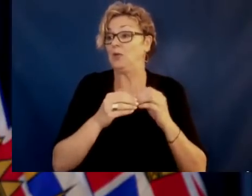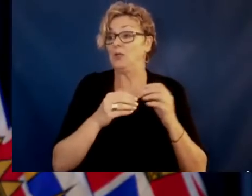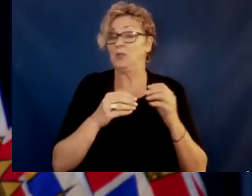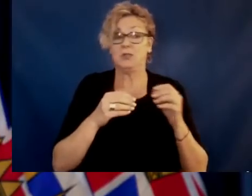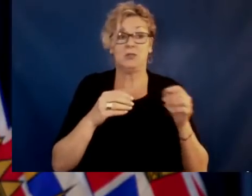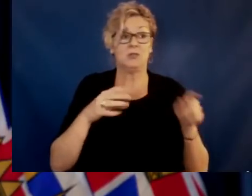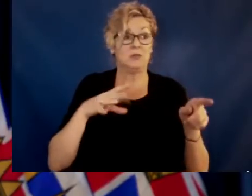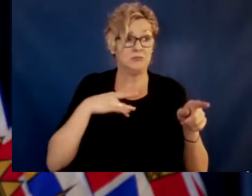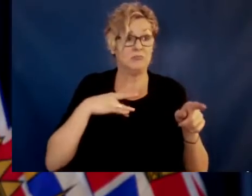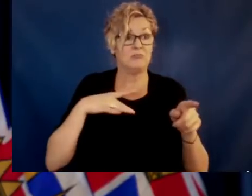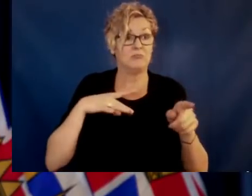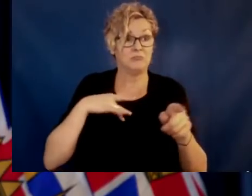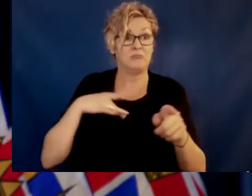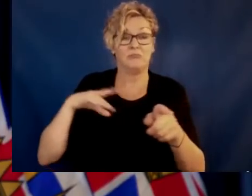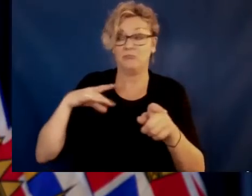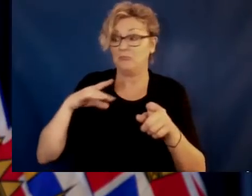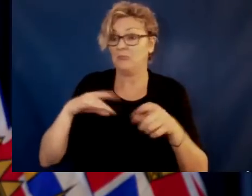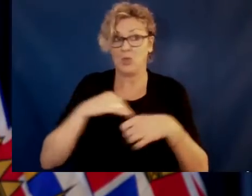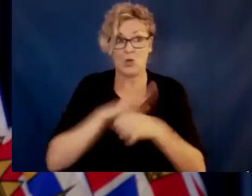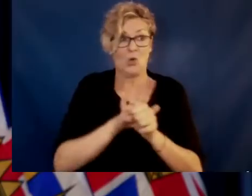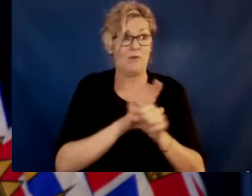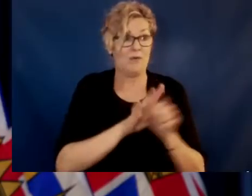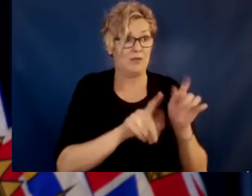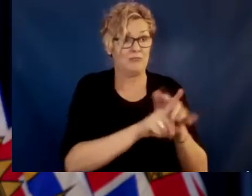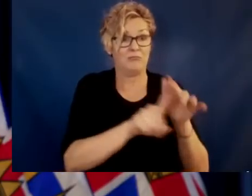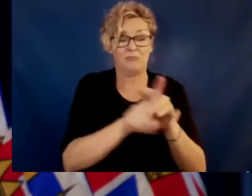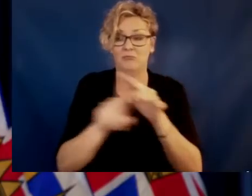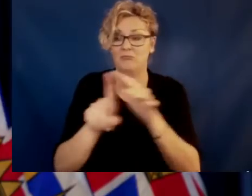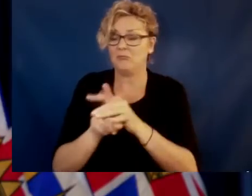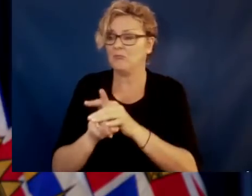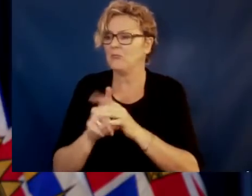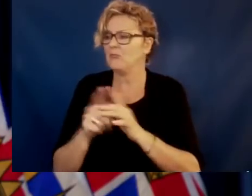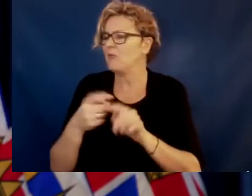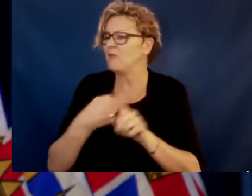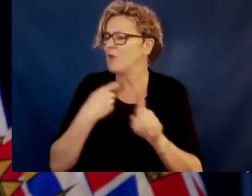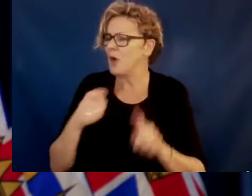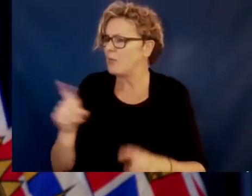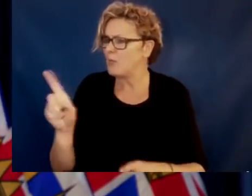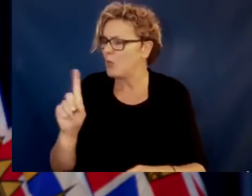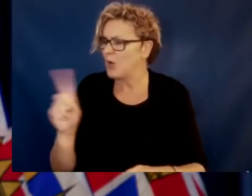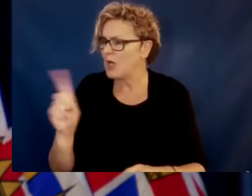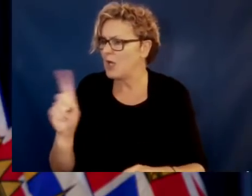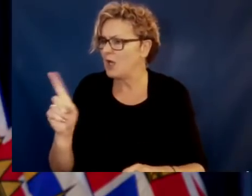those events, where more people are getting it at one time? It